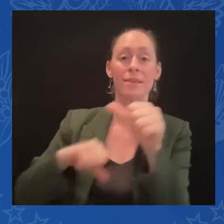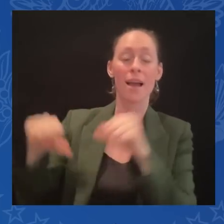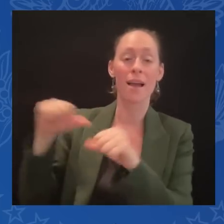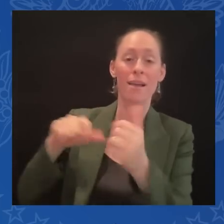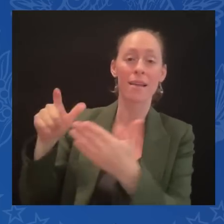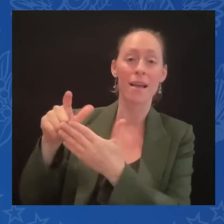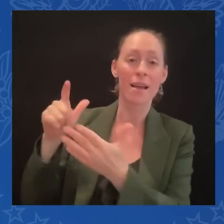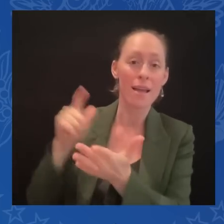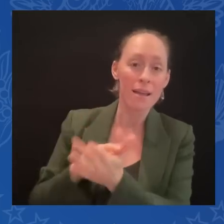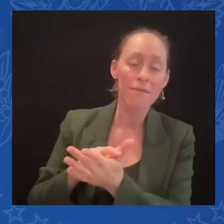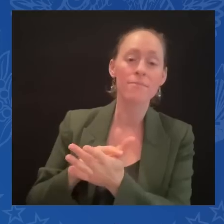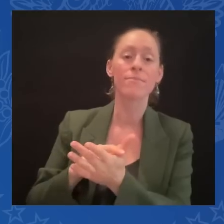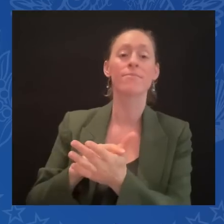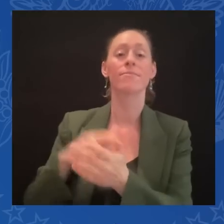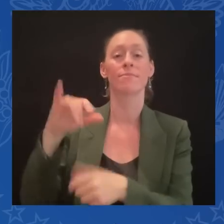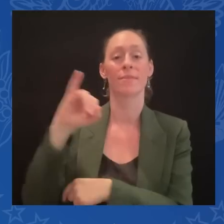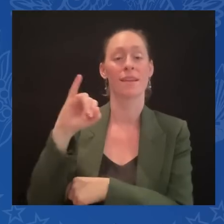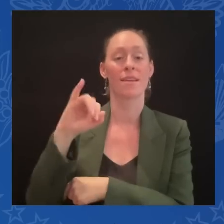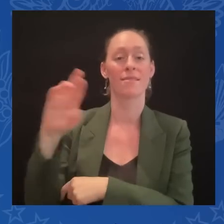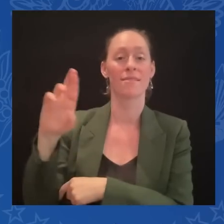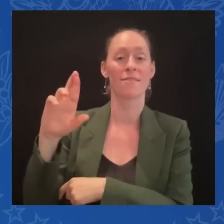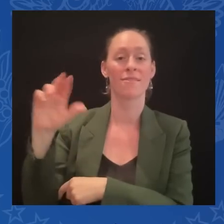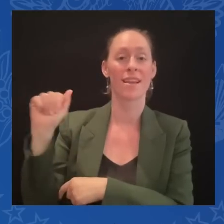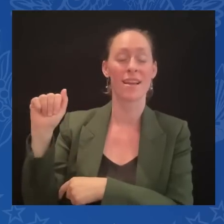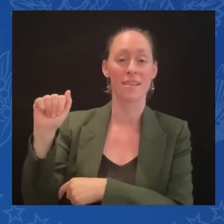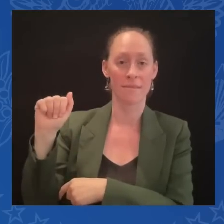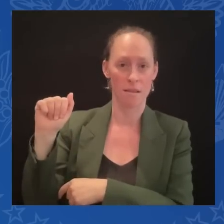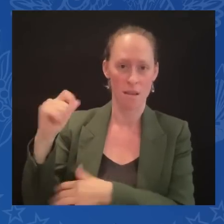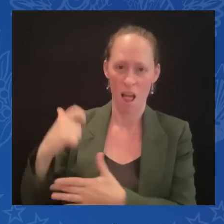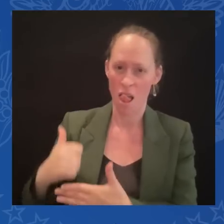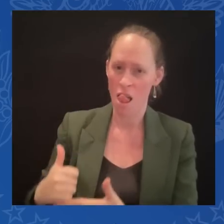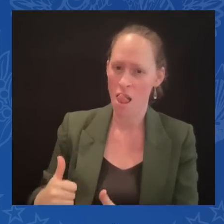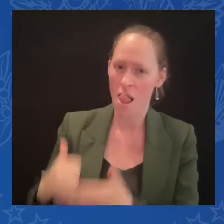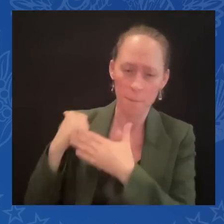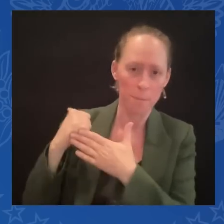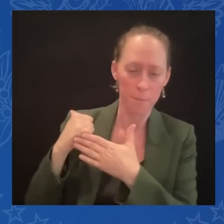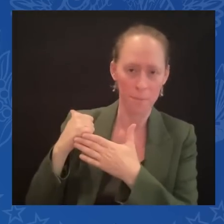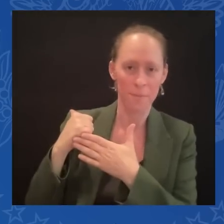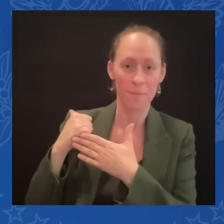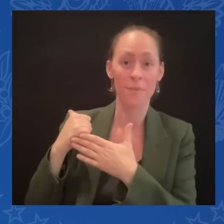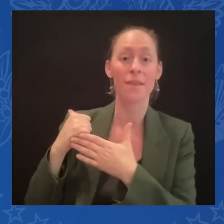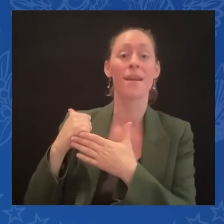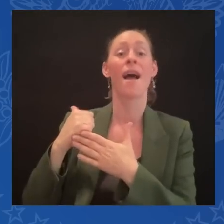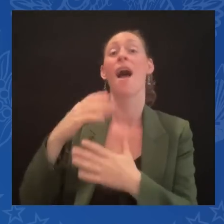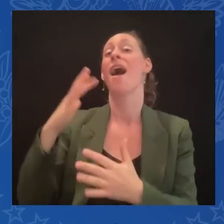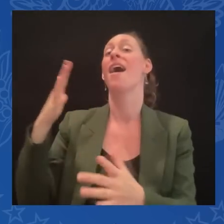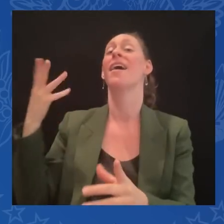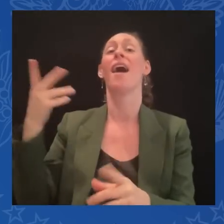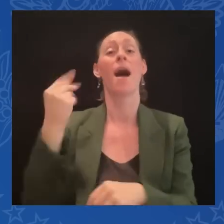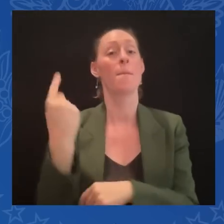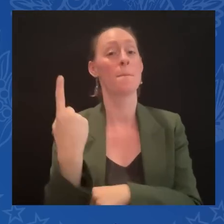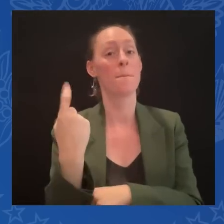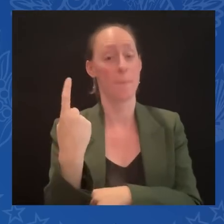the Safer Communities Act, and the PAC Act there is improving the lives of veterans